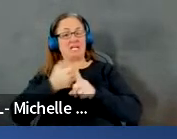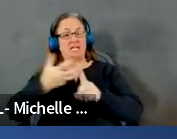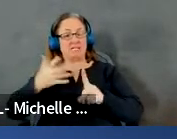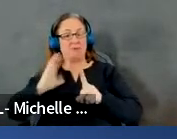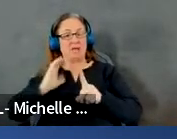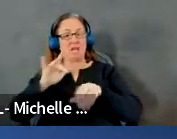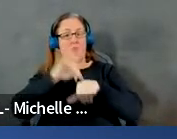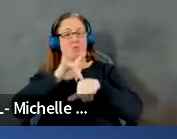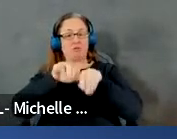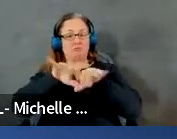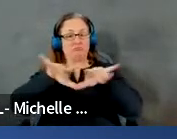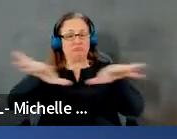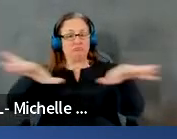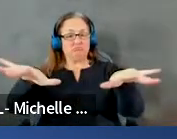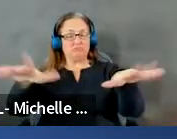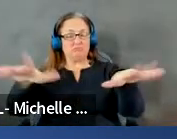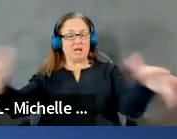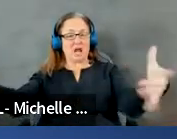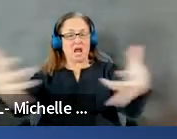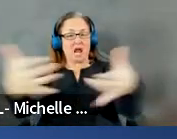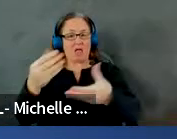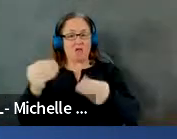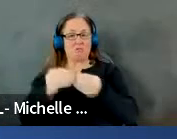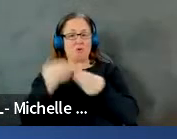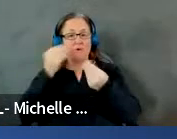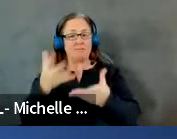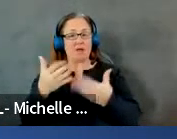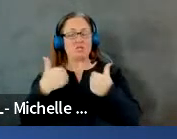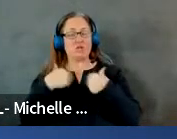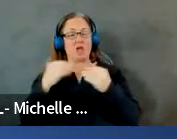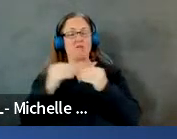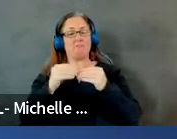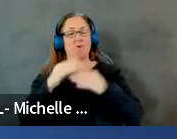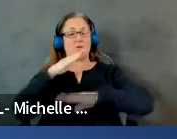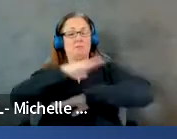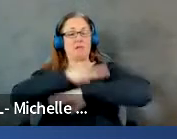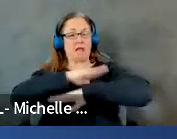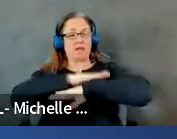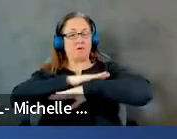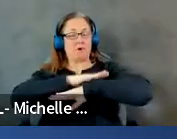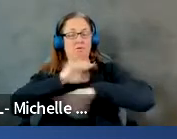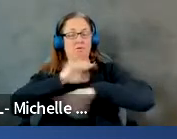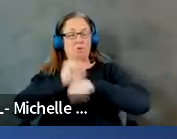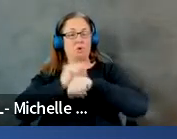to gather more information, to have a great platform of working with a federal agency